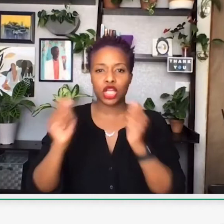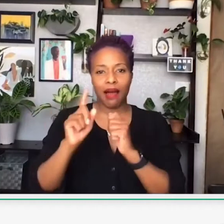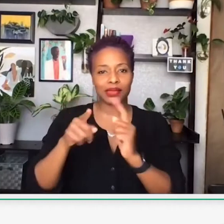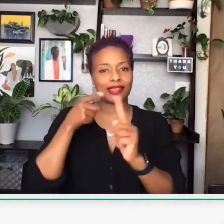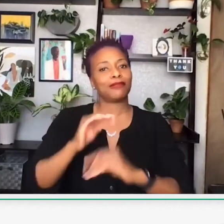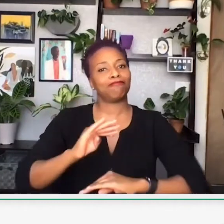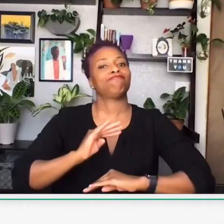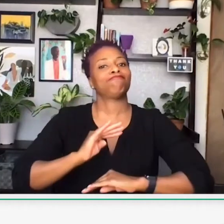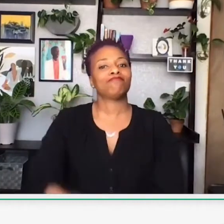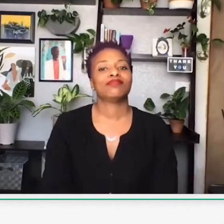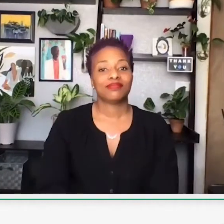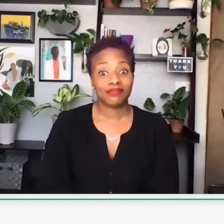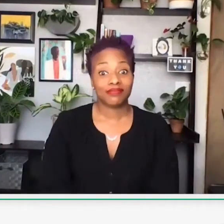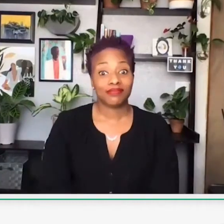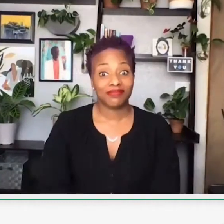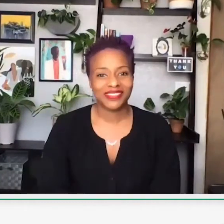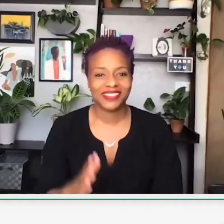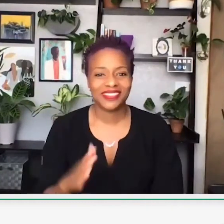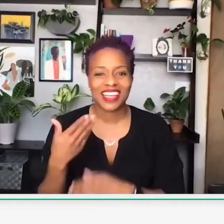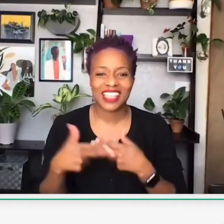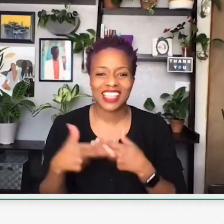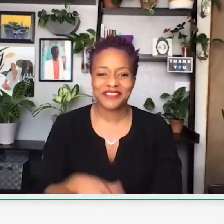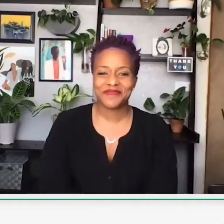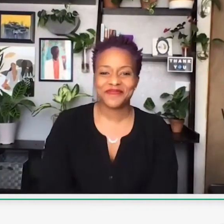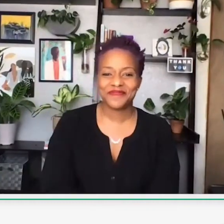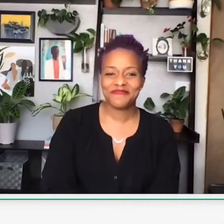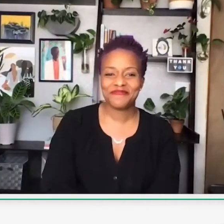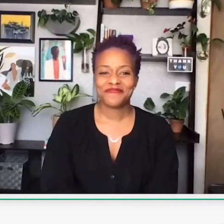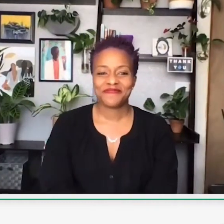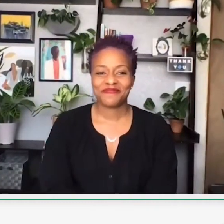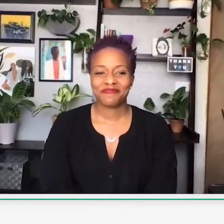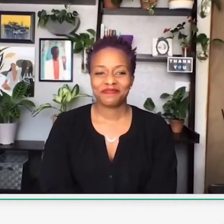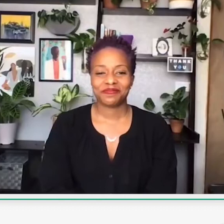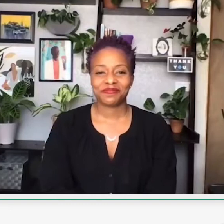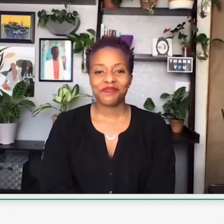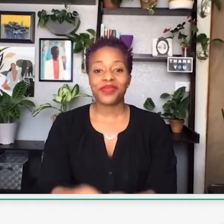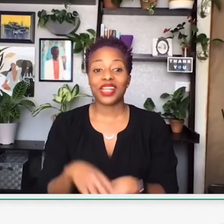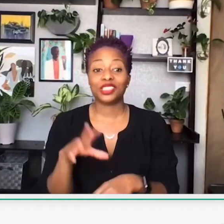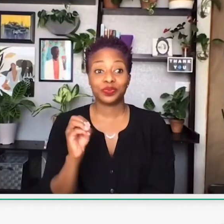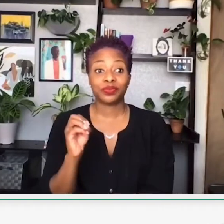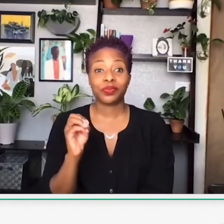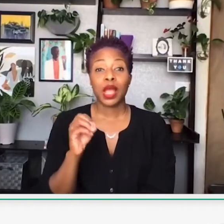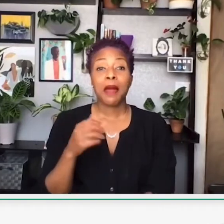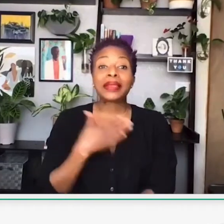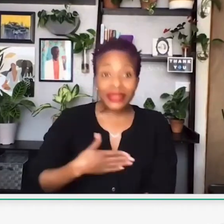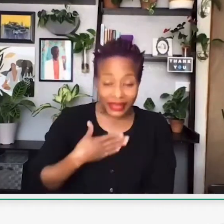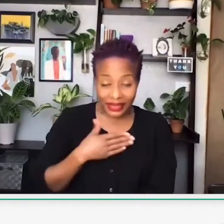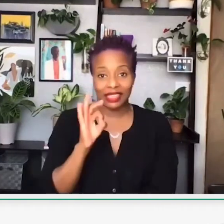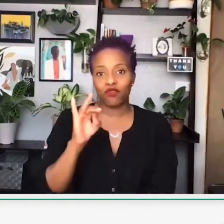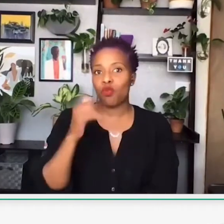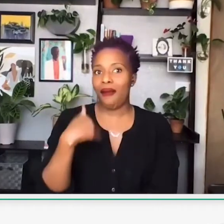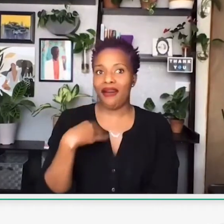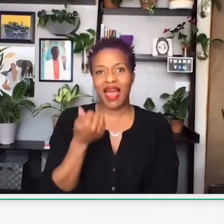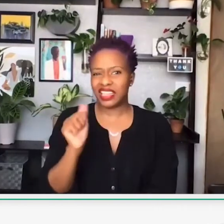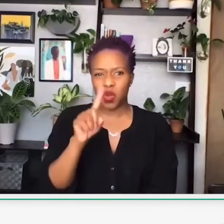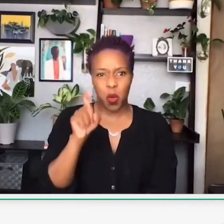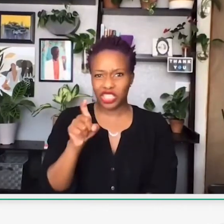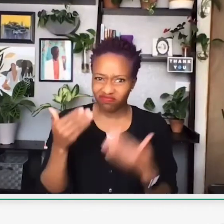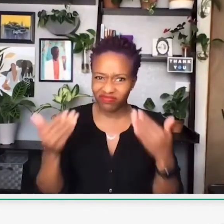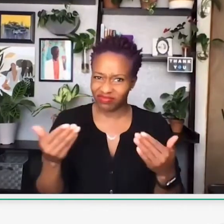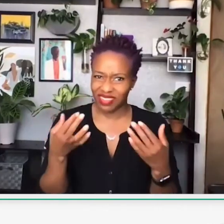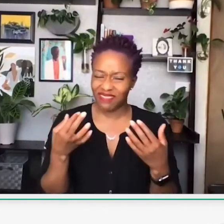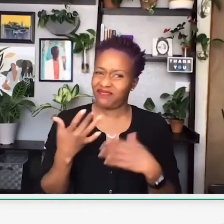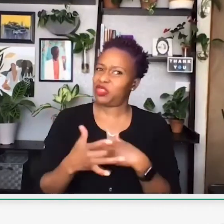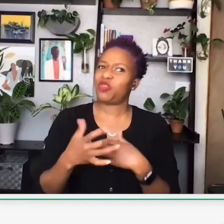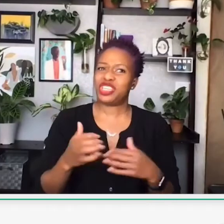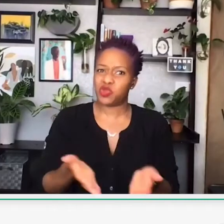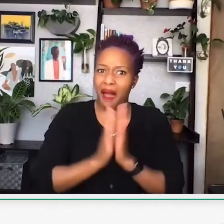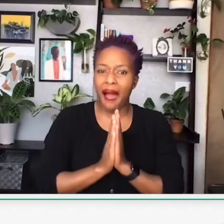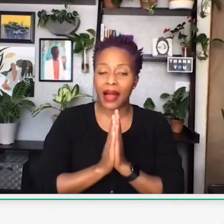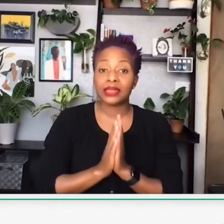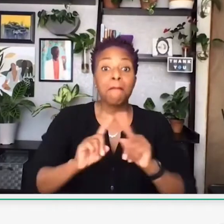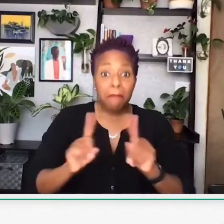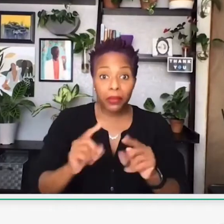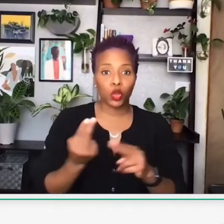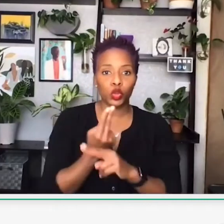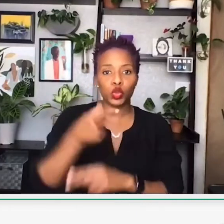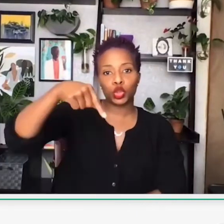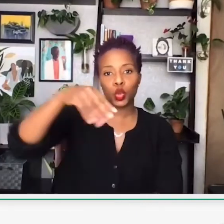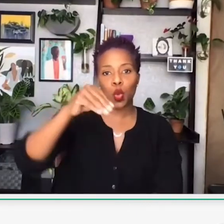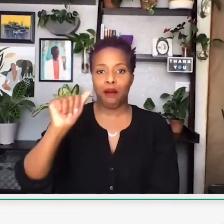bar, a line, that you're able to adjust the sizes. If you have any questions feel free to ask,